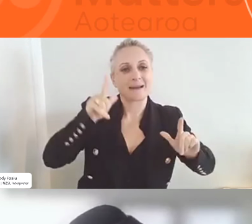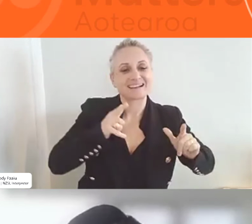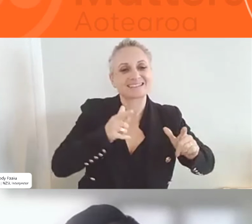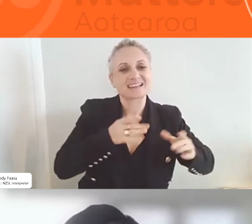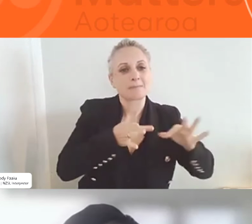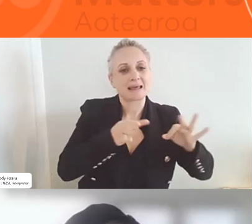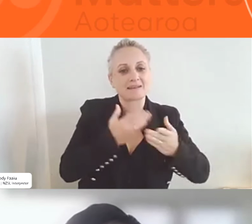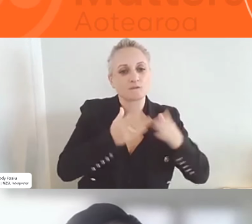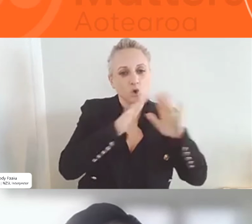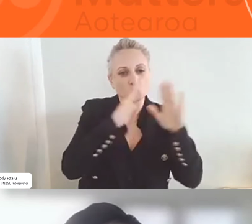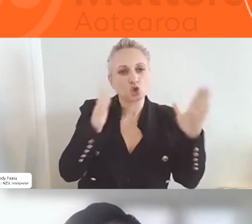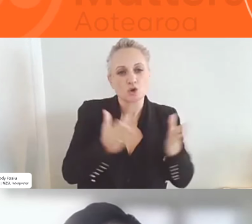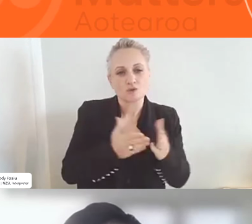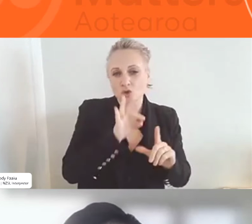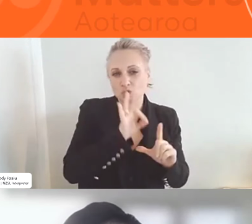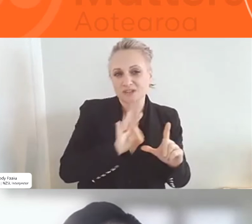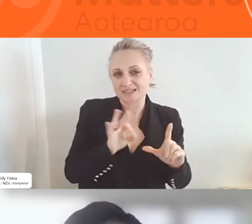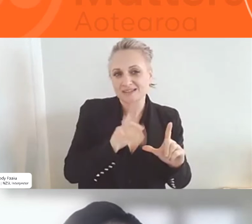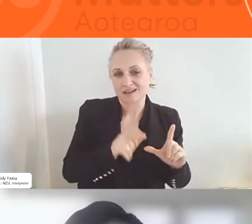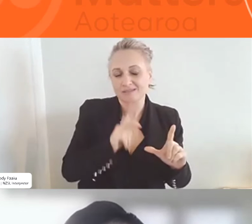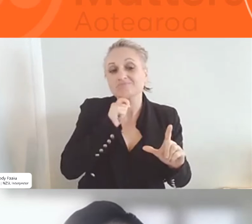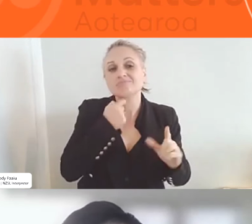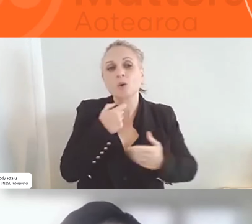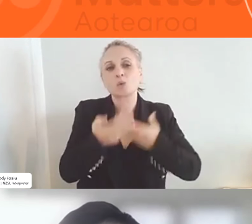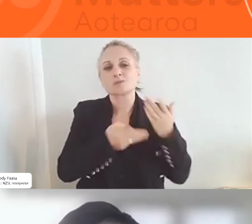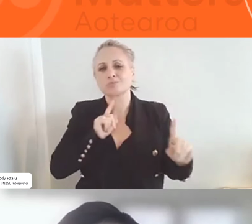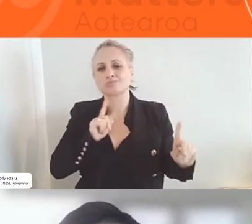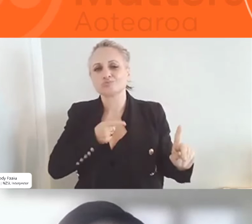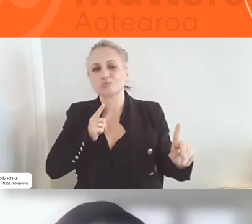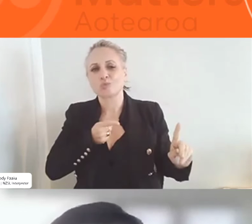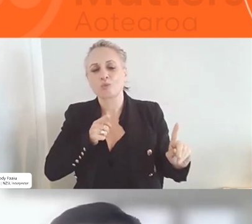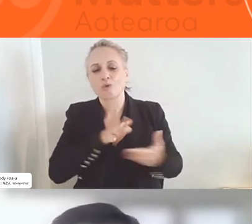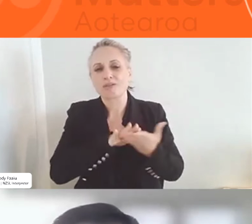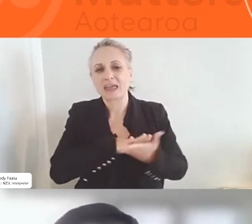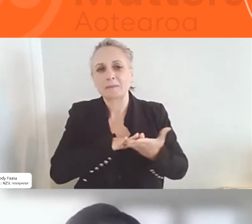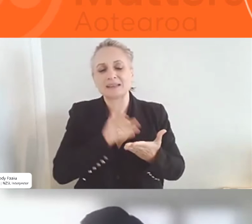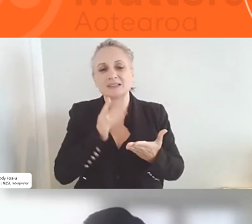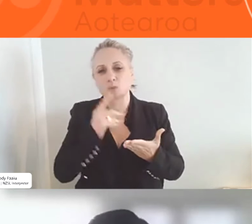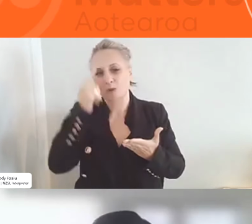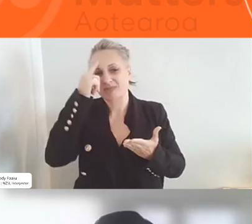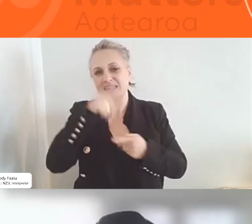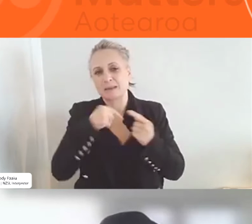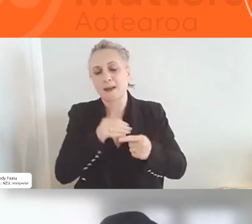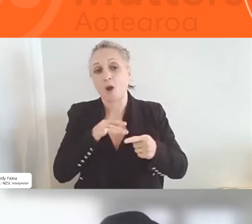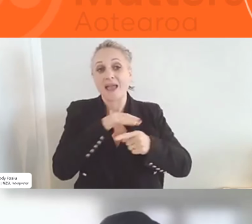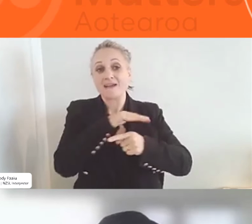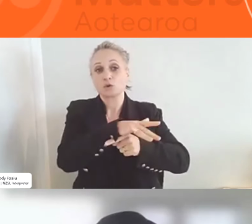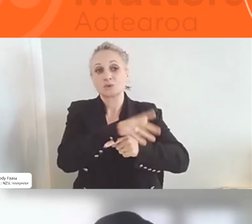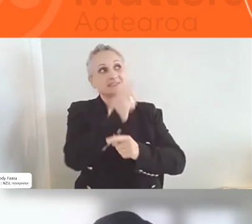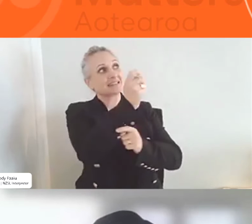So I'm going to explain what that means for shaping the built environment.